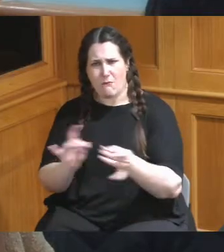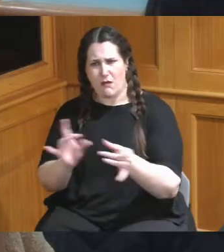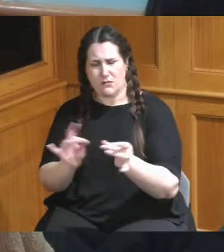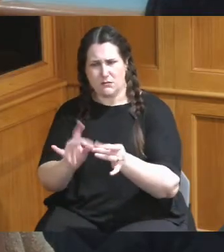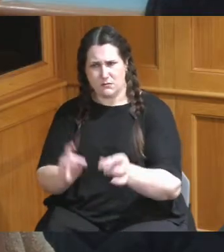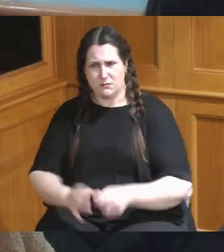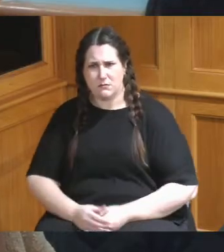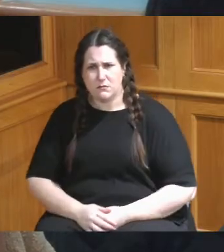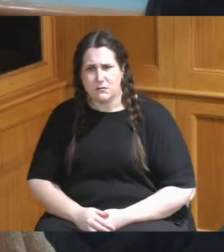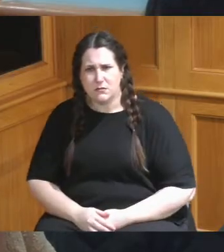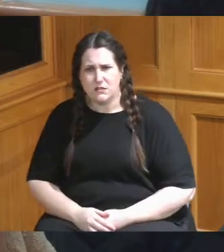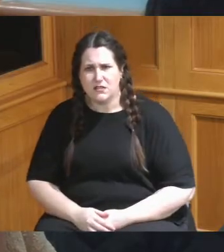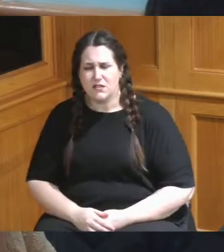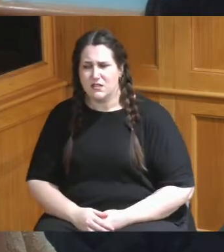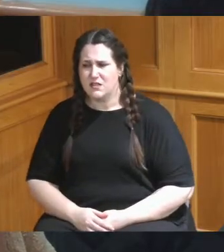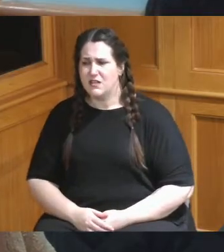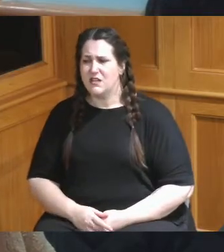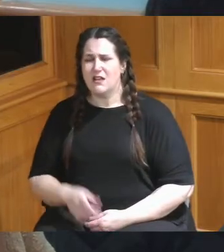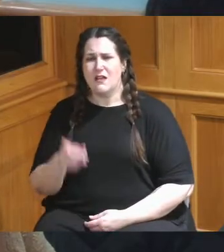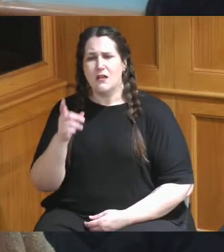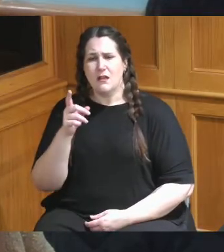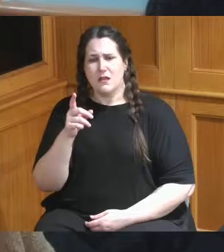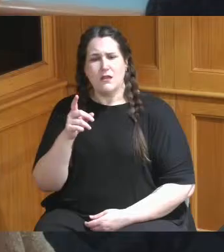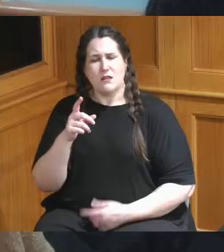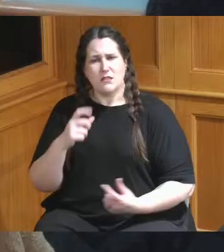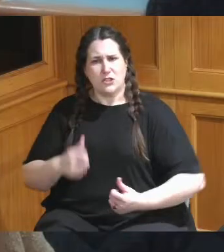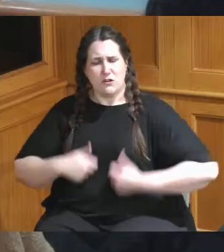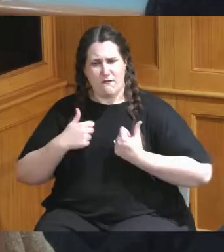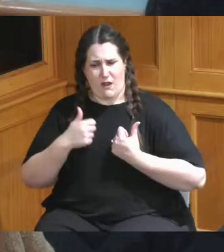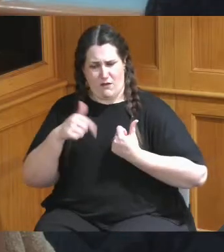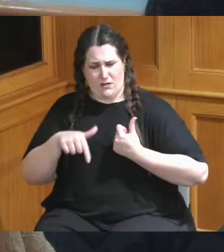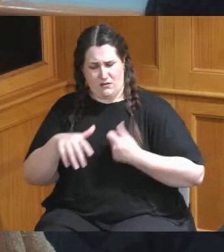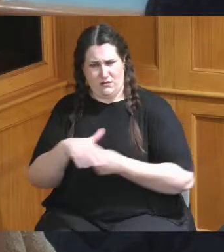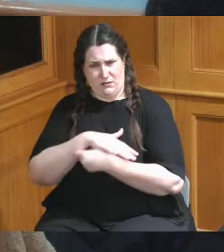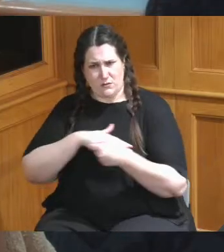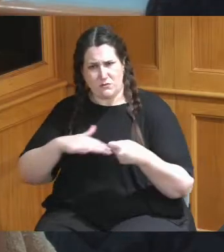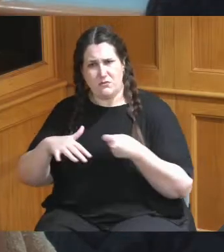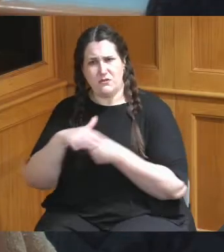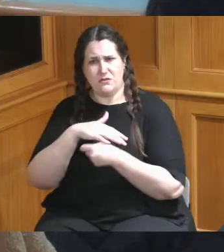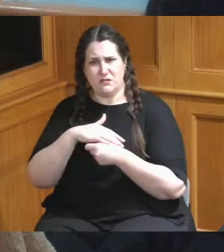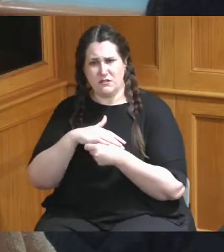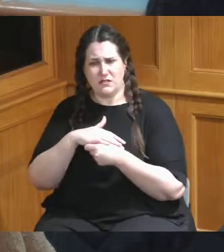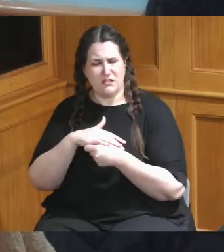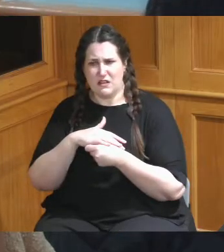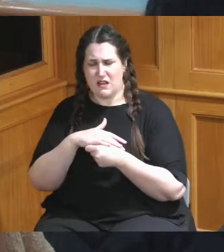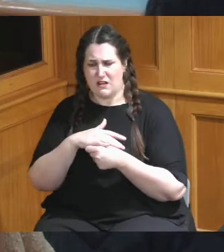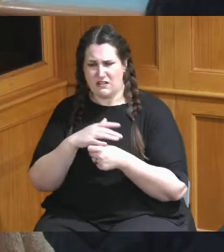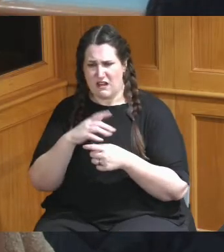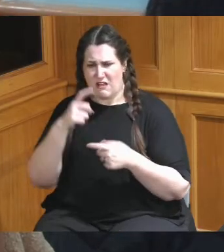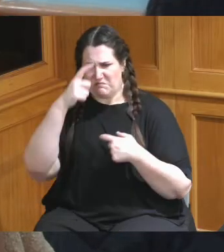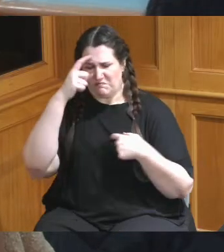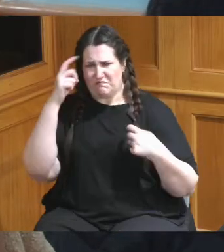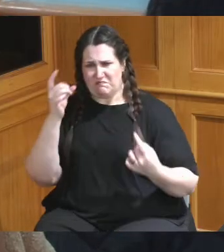serves the most survivors in this region. It's devastating the increases we're seeing.